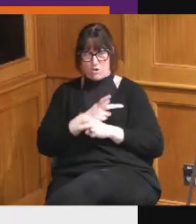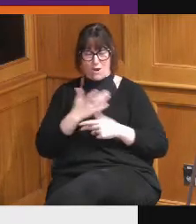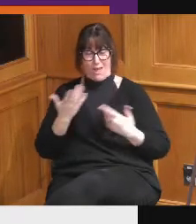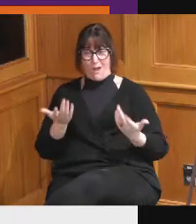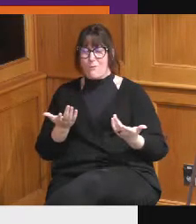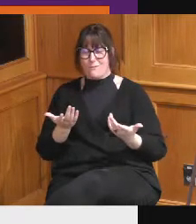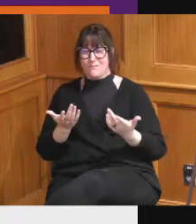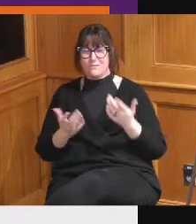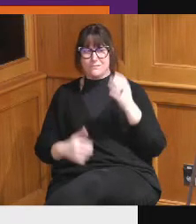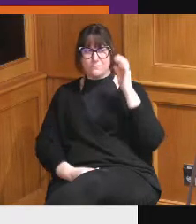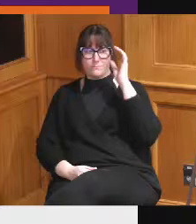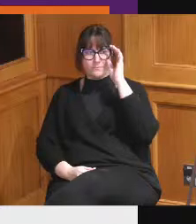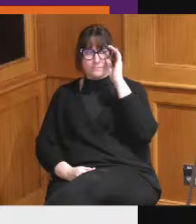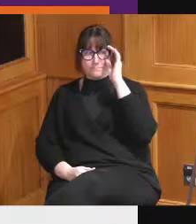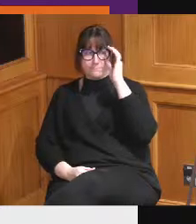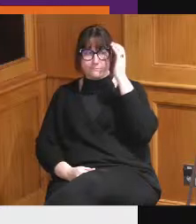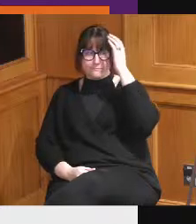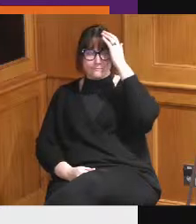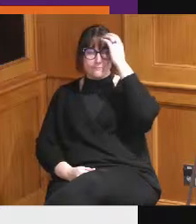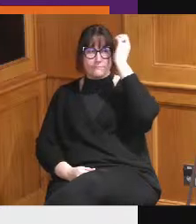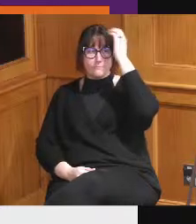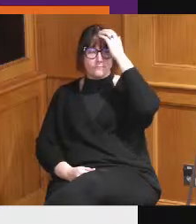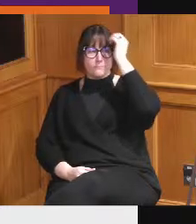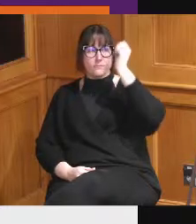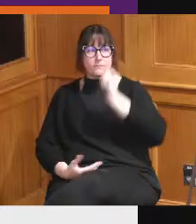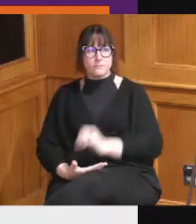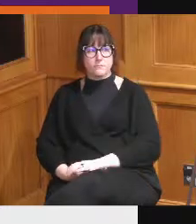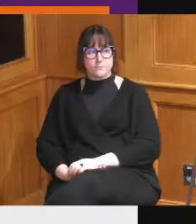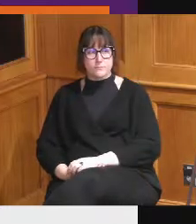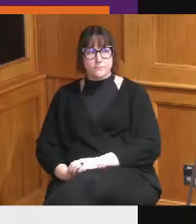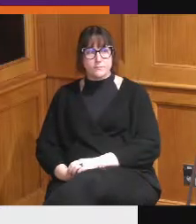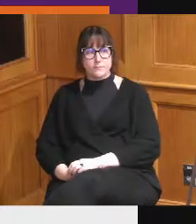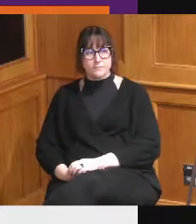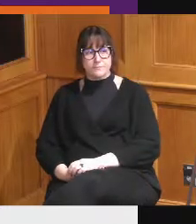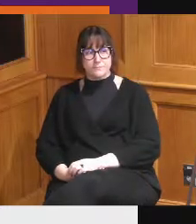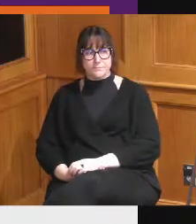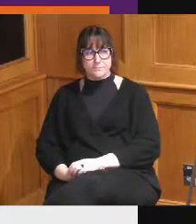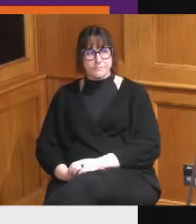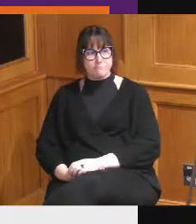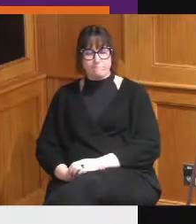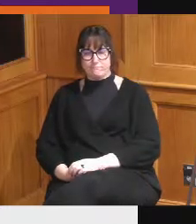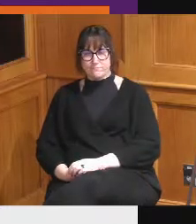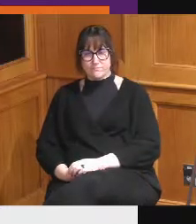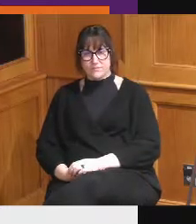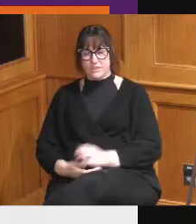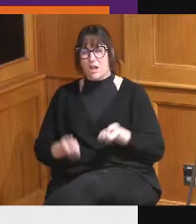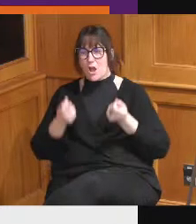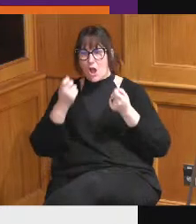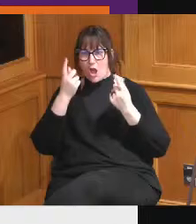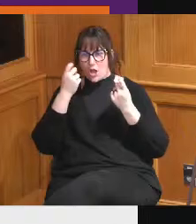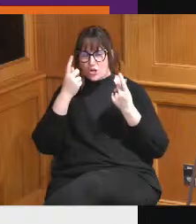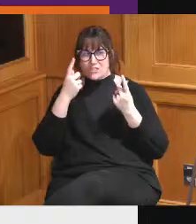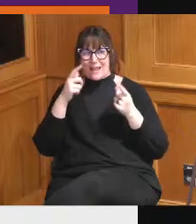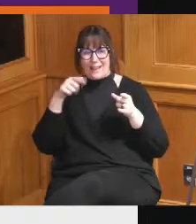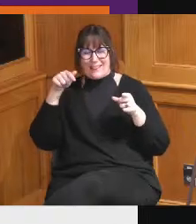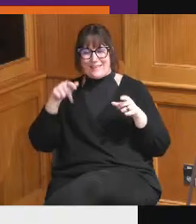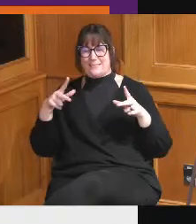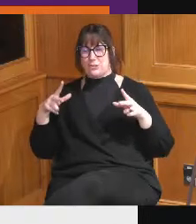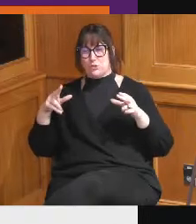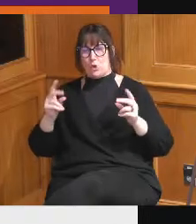all just to give you a snapshot and this is a snapshot from a couple months ago but of those